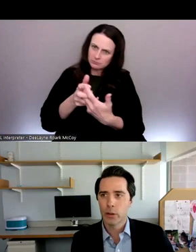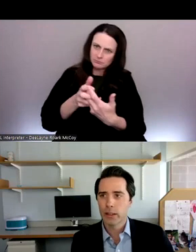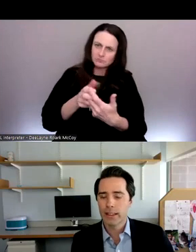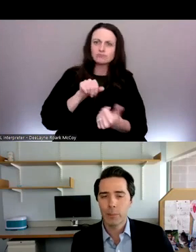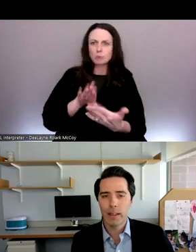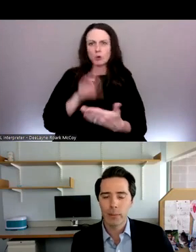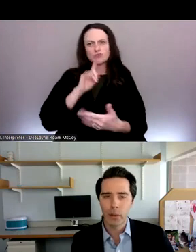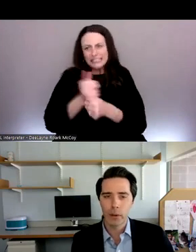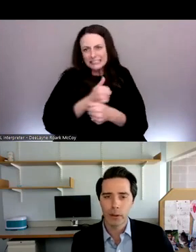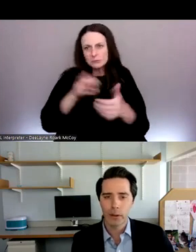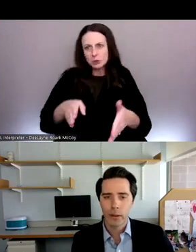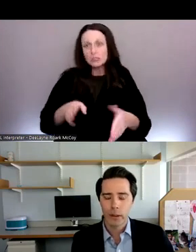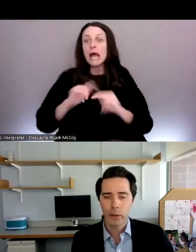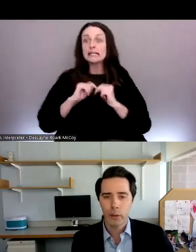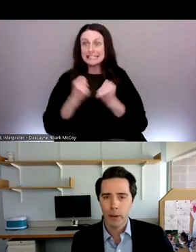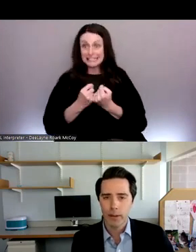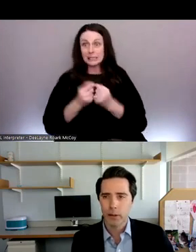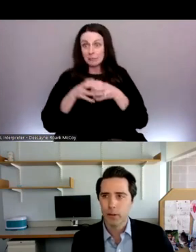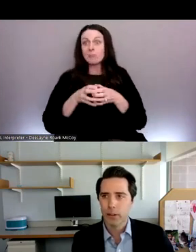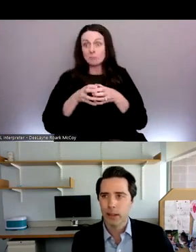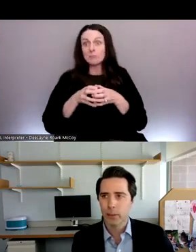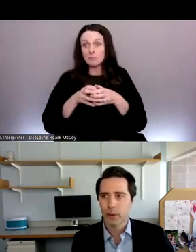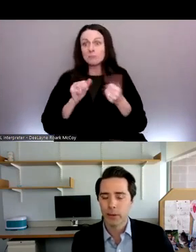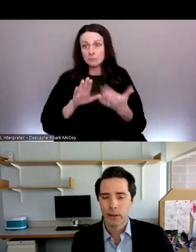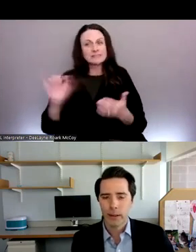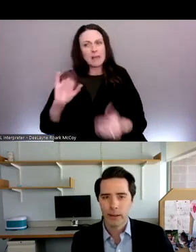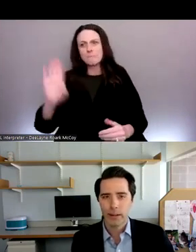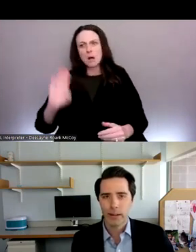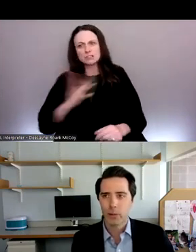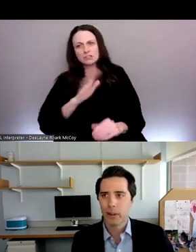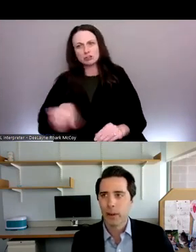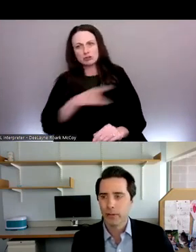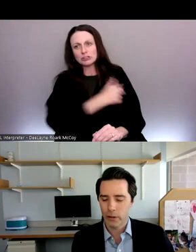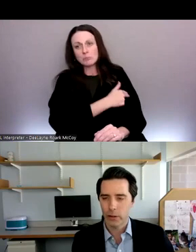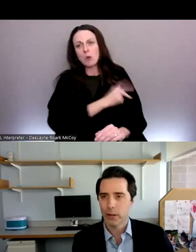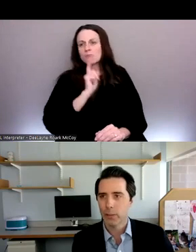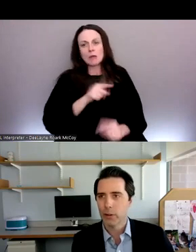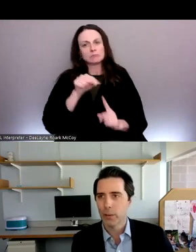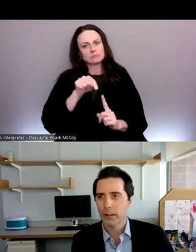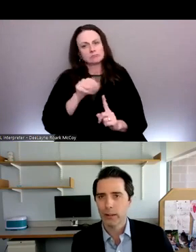of course a team-based approach like we do at Boston Children's Hospital is is